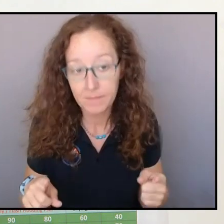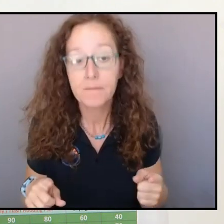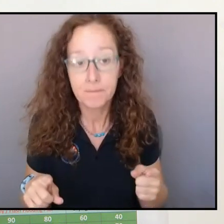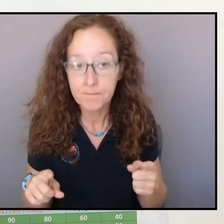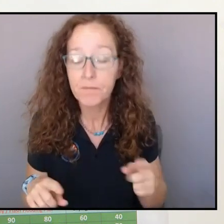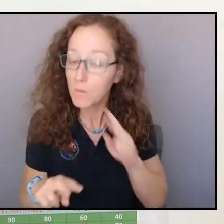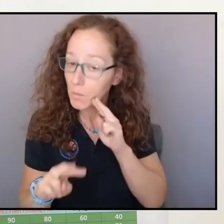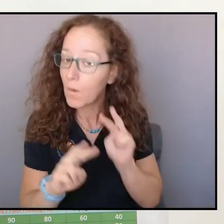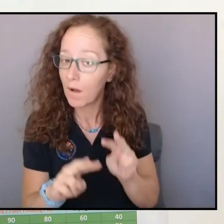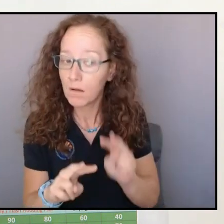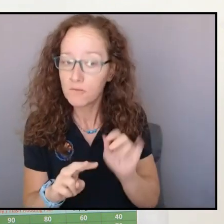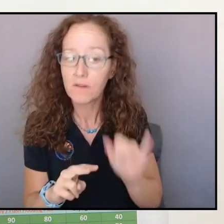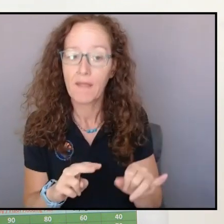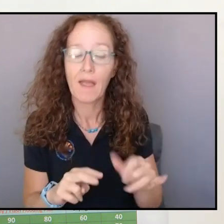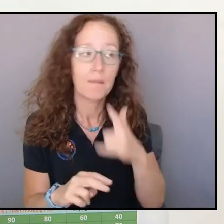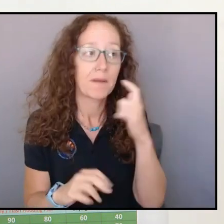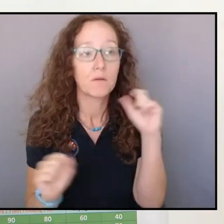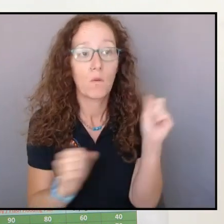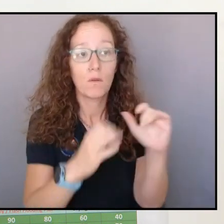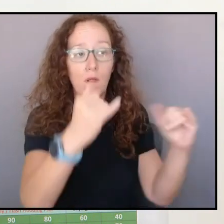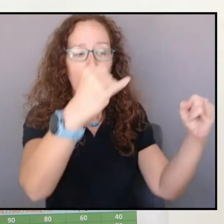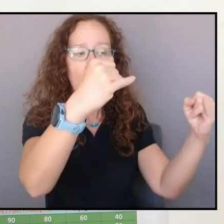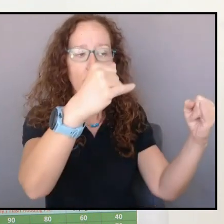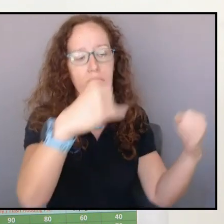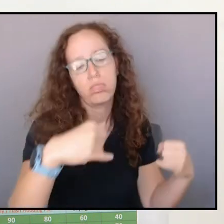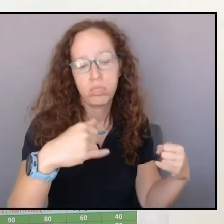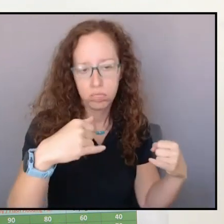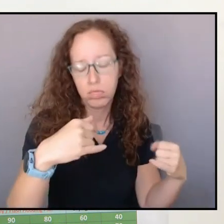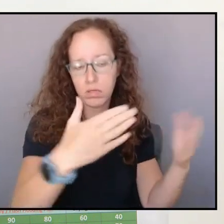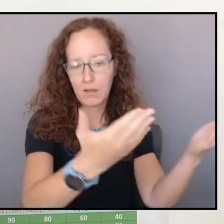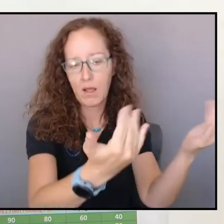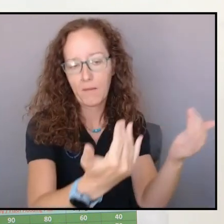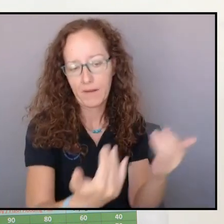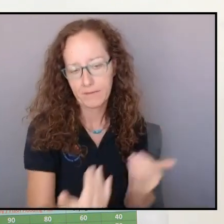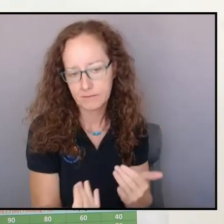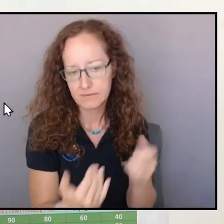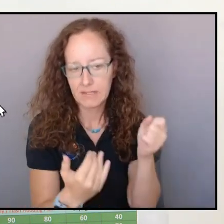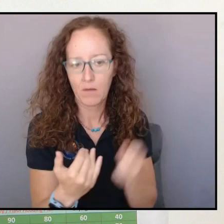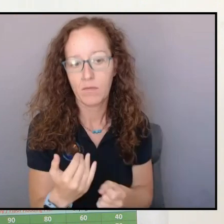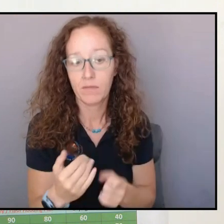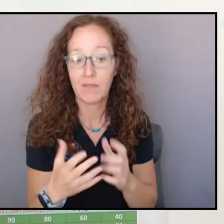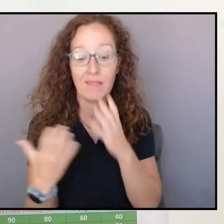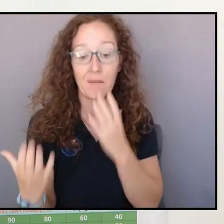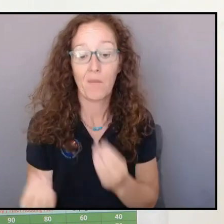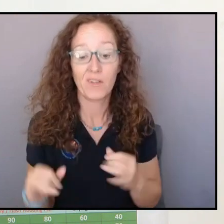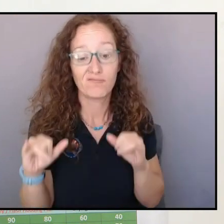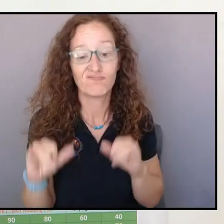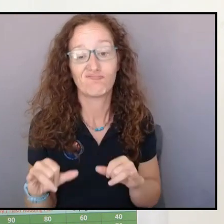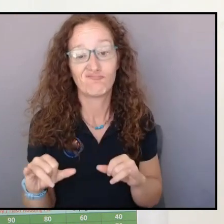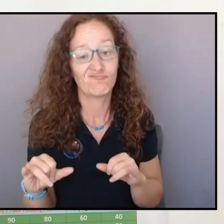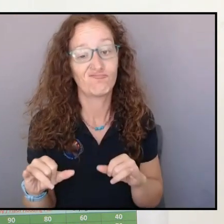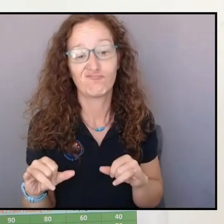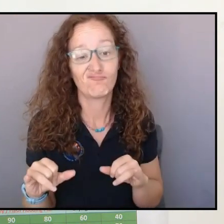front continues to sag south, but really the moisture is not going to leave until maybe sometime next week. So, we're